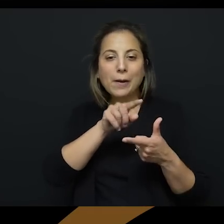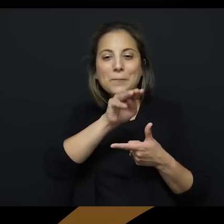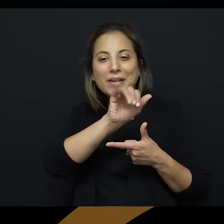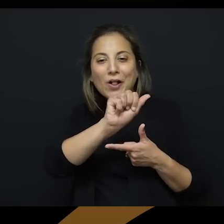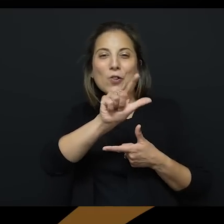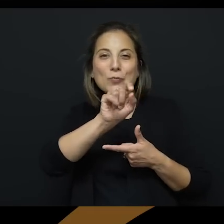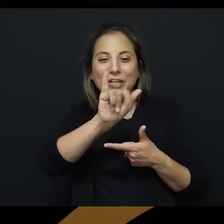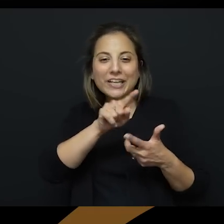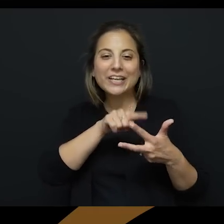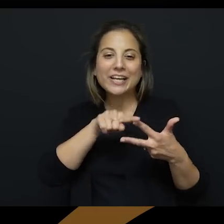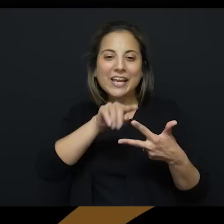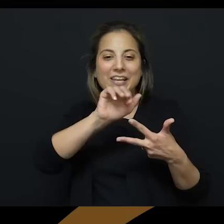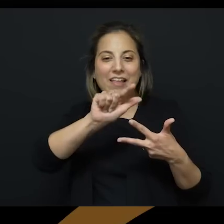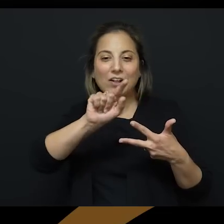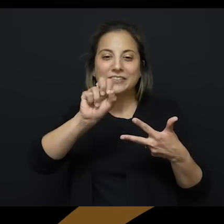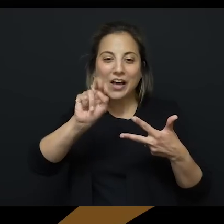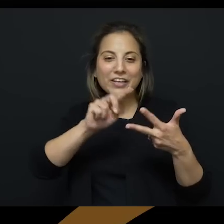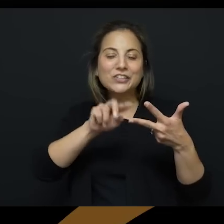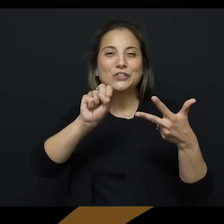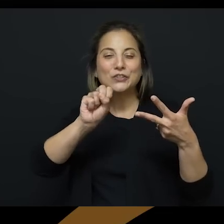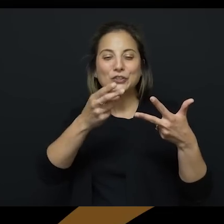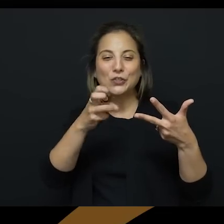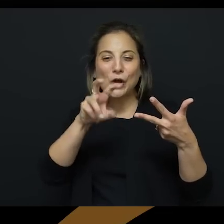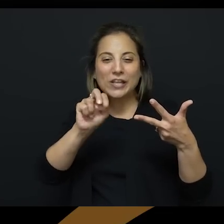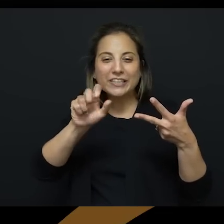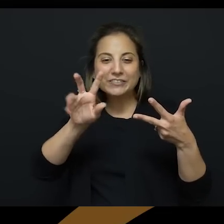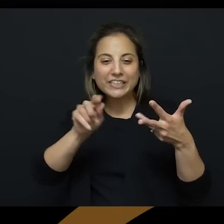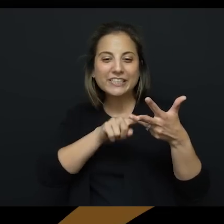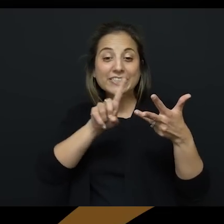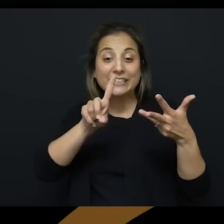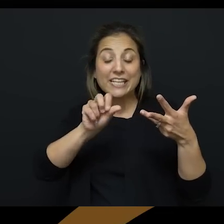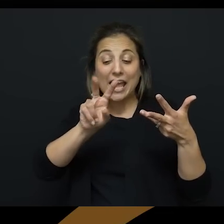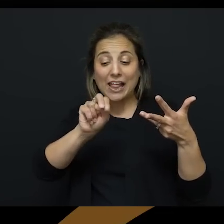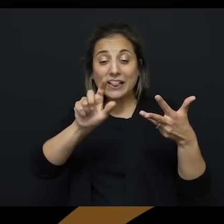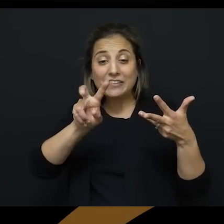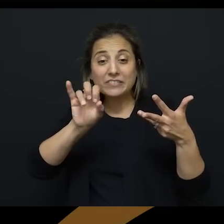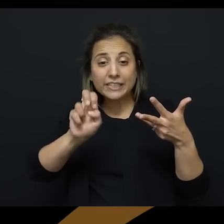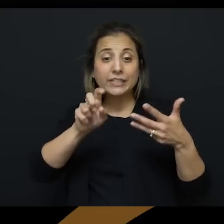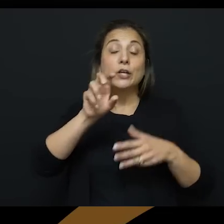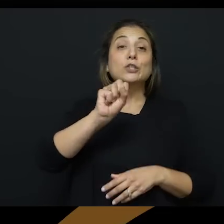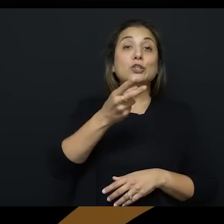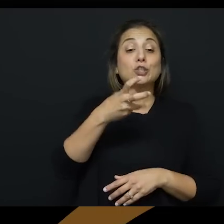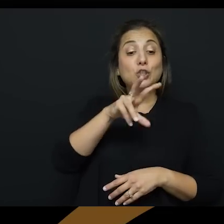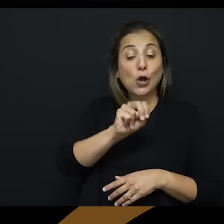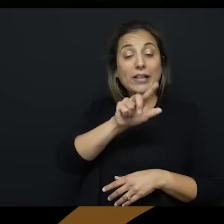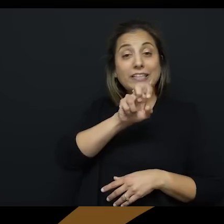And it was such a great pleasure to work with Aria Mia-Loberti and Nell Sutton, Shawn Levy and Dan Levine.